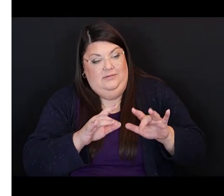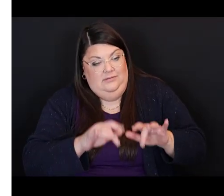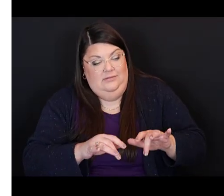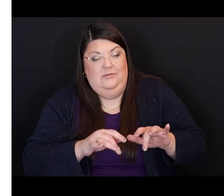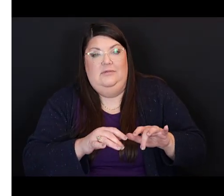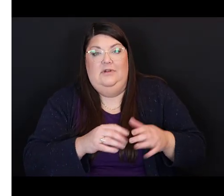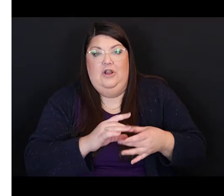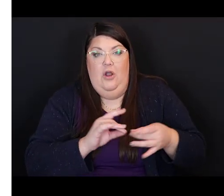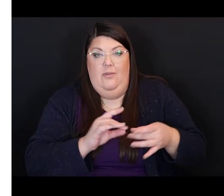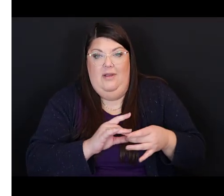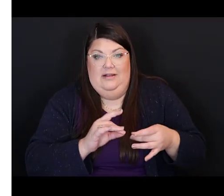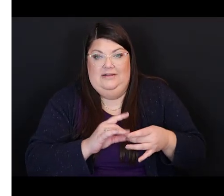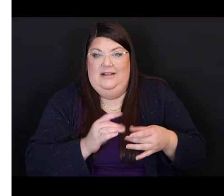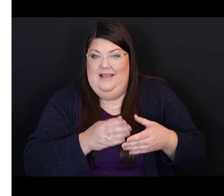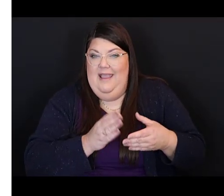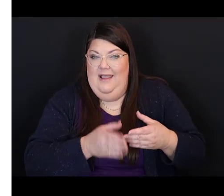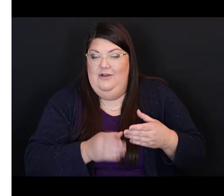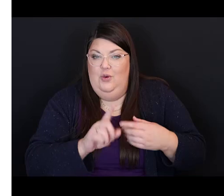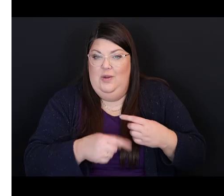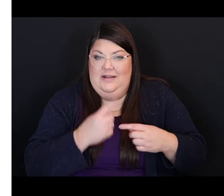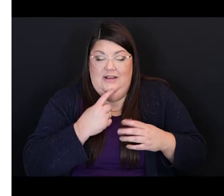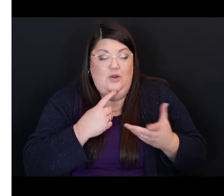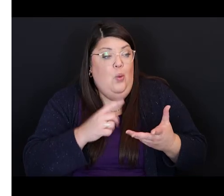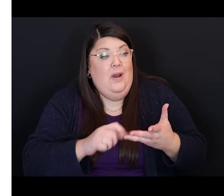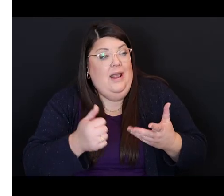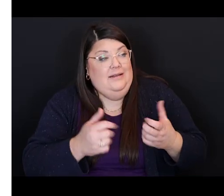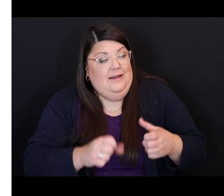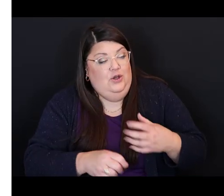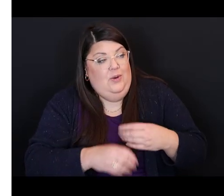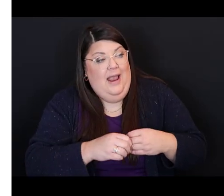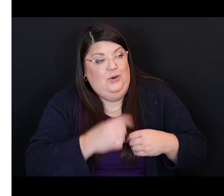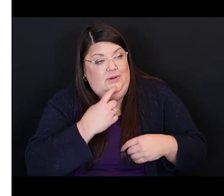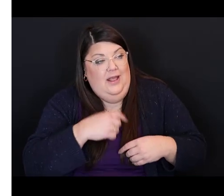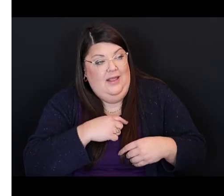the very end. You know, when it kind of asks you what else can you tell us or what are areas that